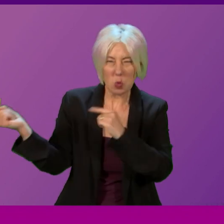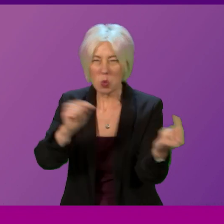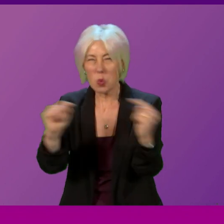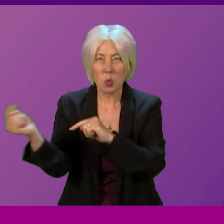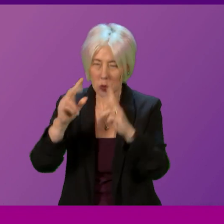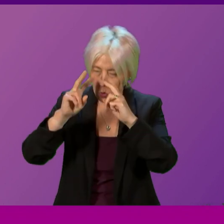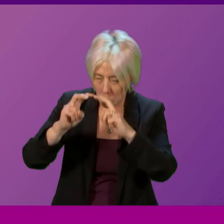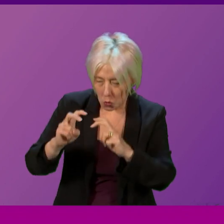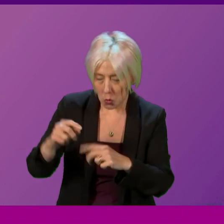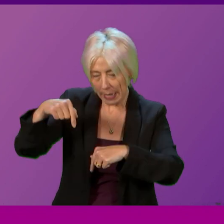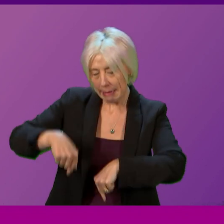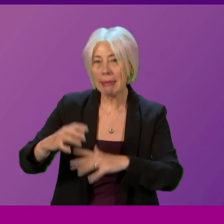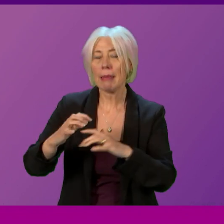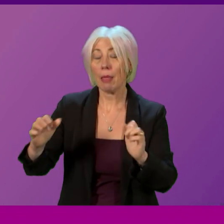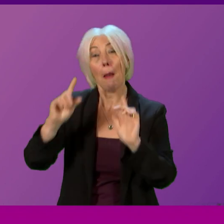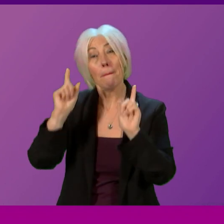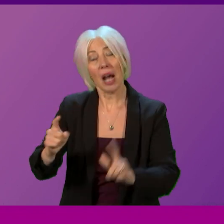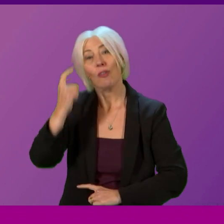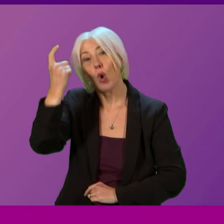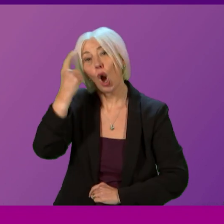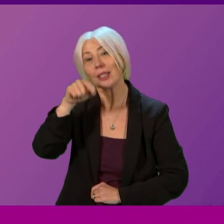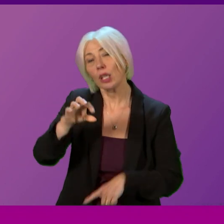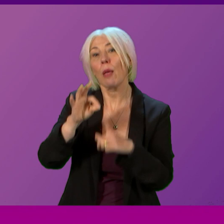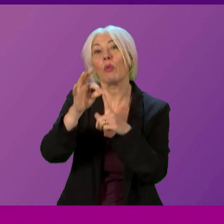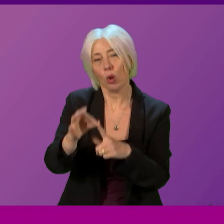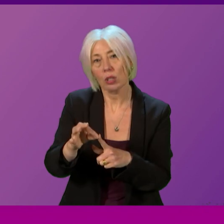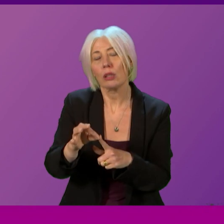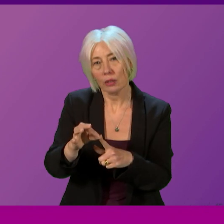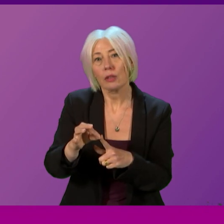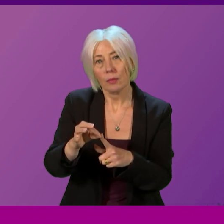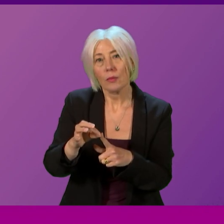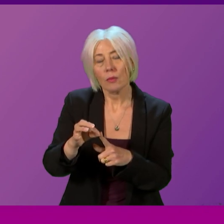However, I hope that, as we consider those proposals, Jamie Greene’s very good question